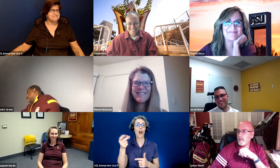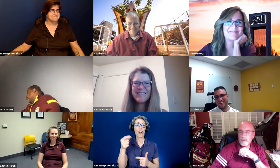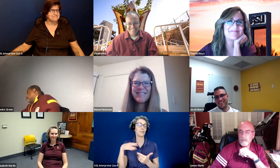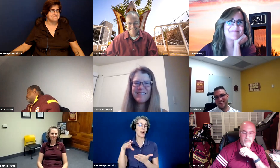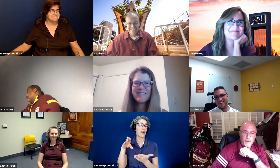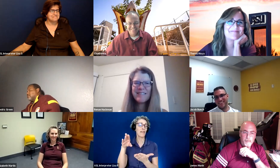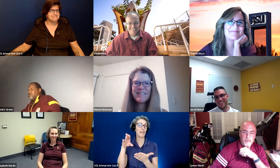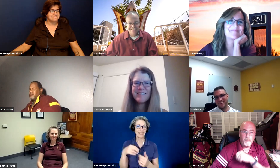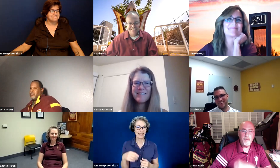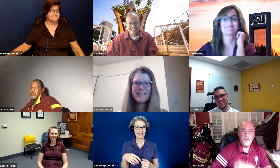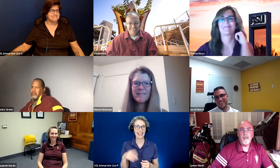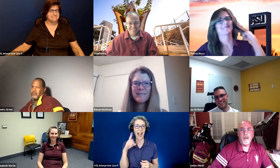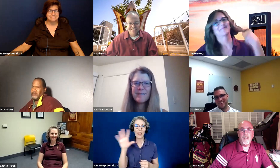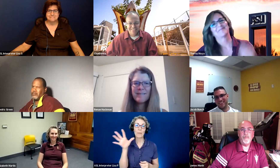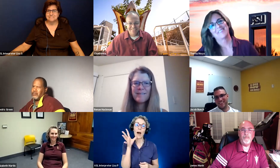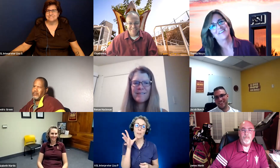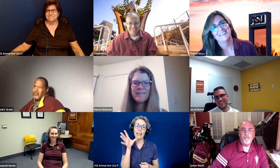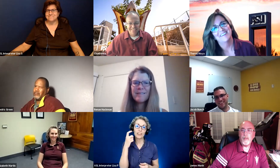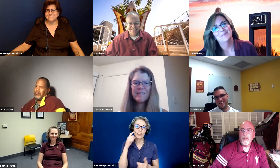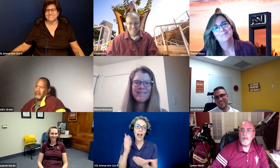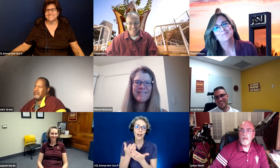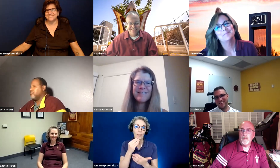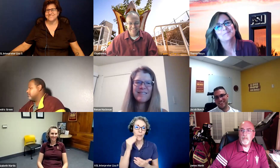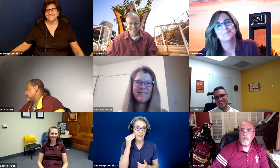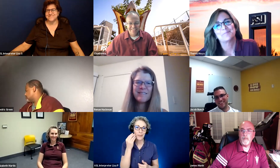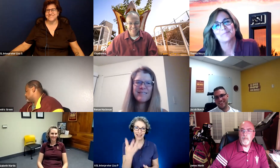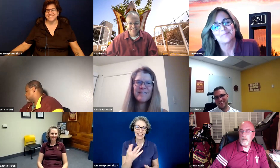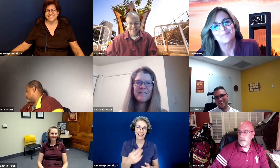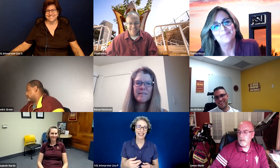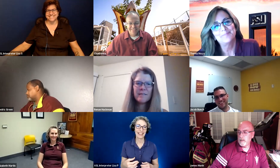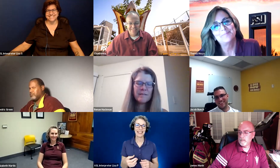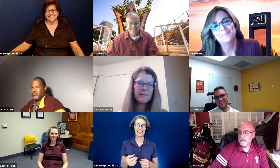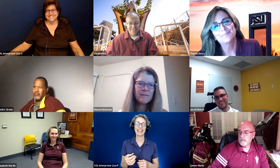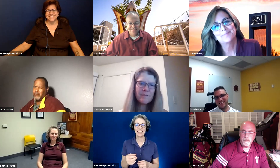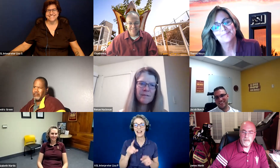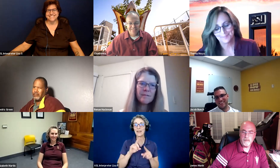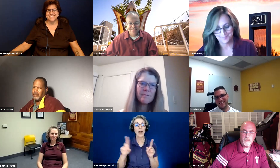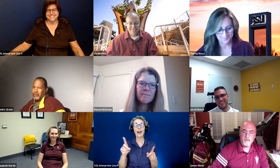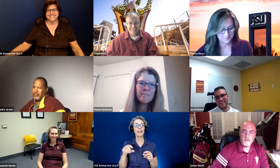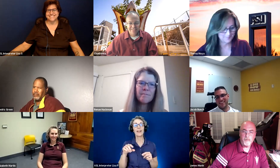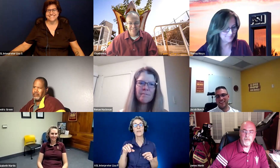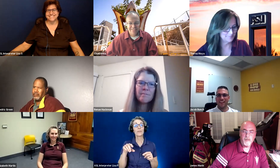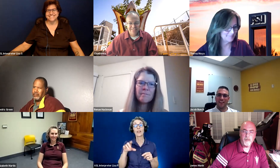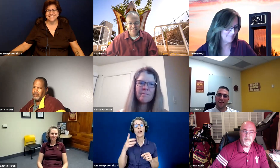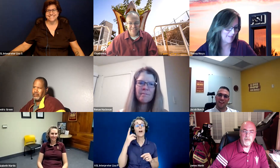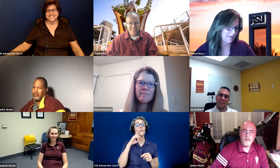I think they're mommy's home, but they've as far as the sporting facilities goes,